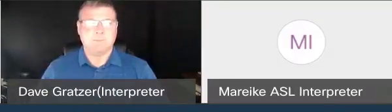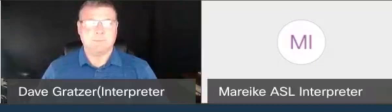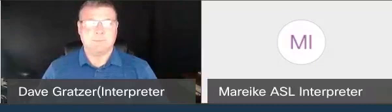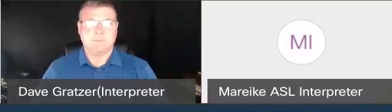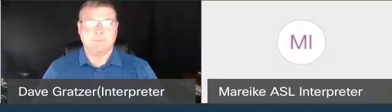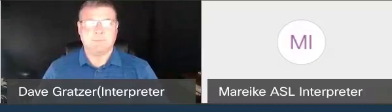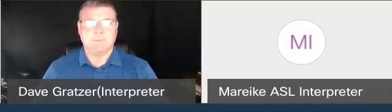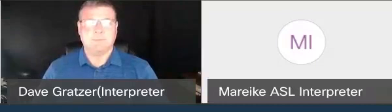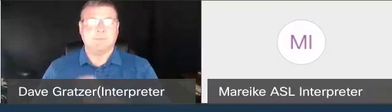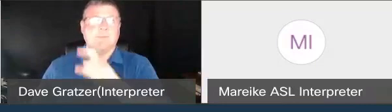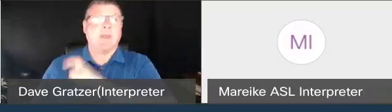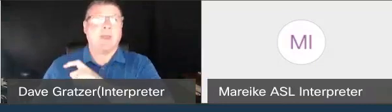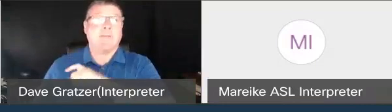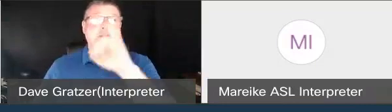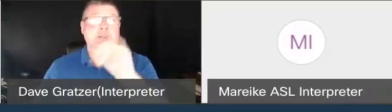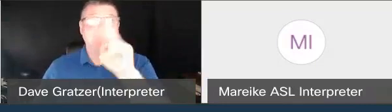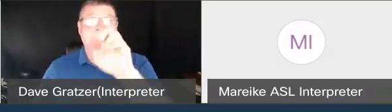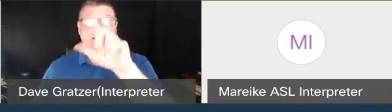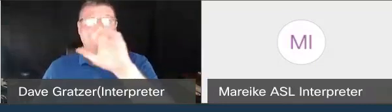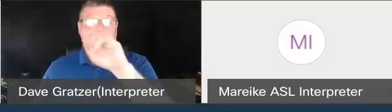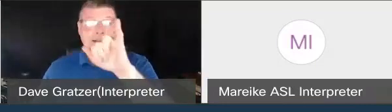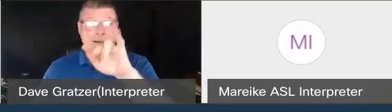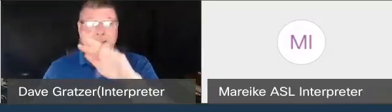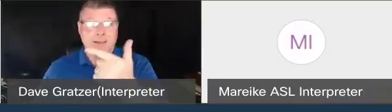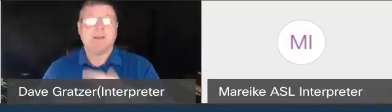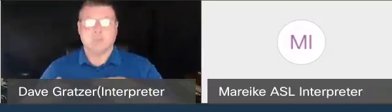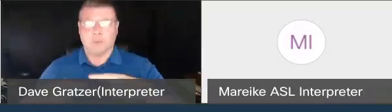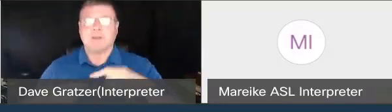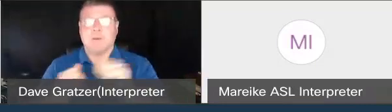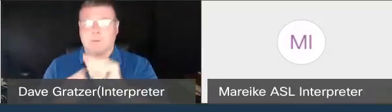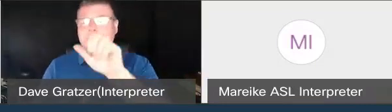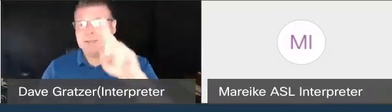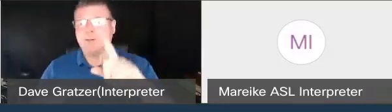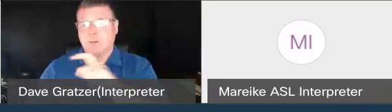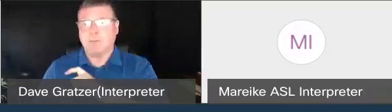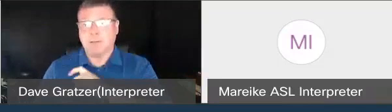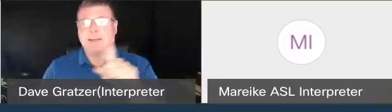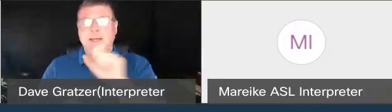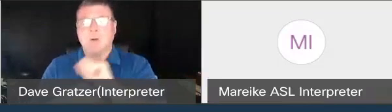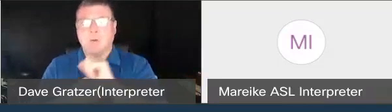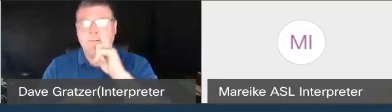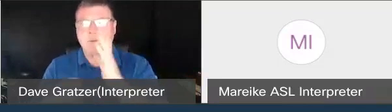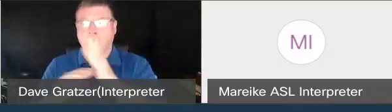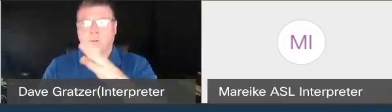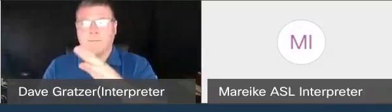Officer John Liening, who is retired with the San Diego Police Department, where he worked for over 20 years,